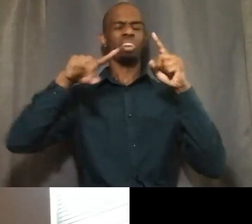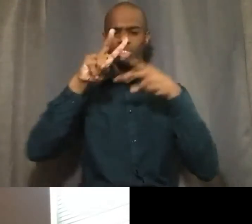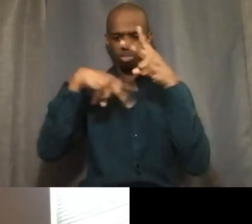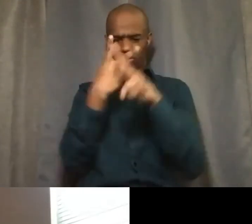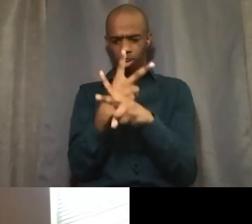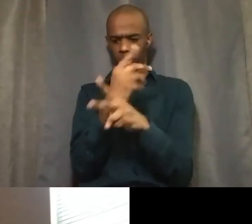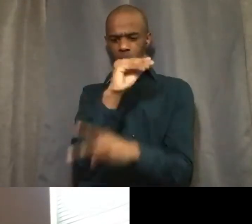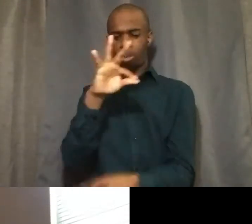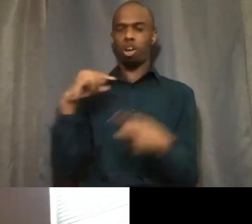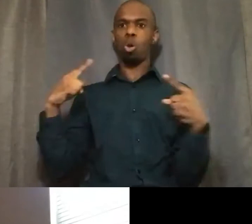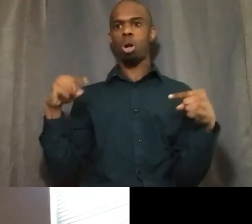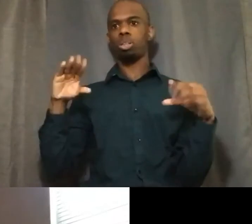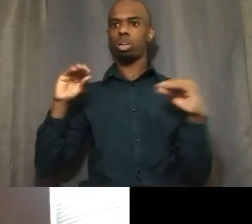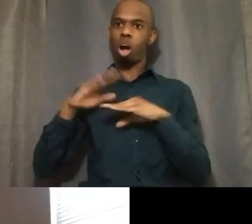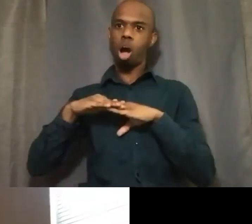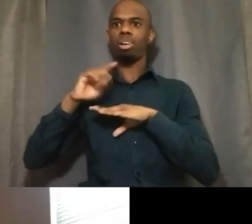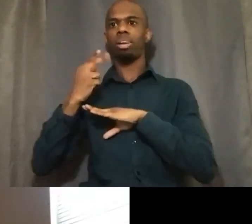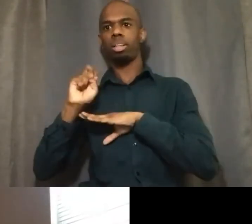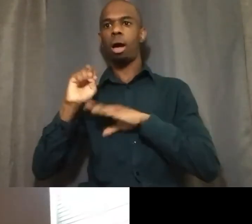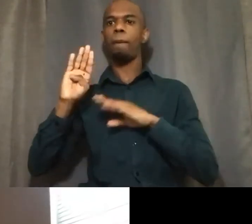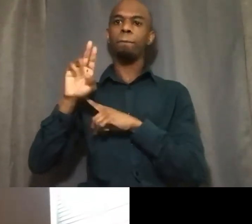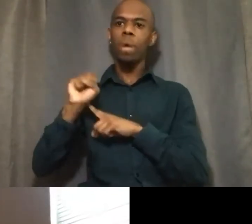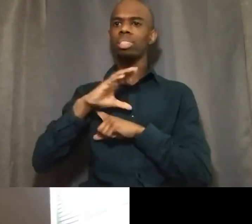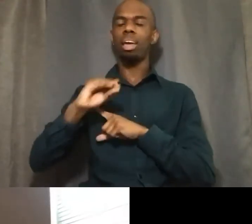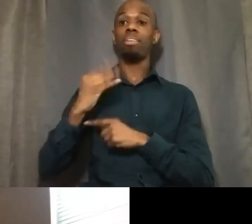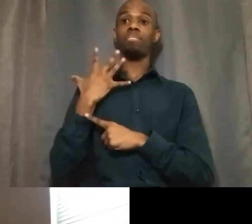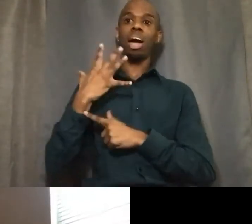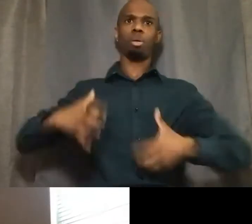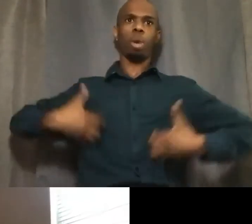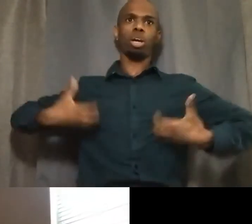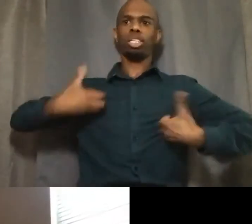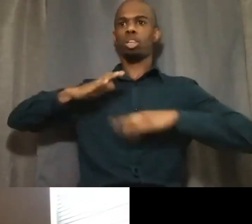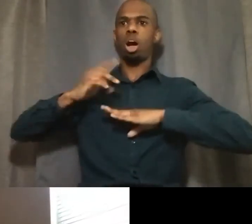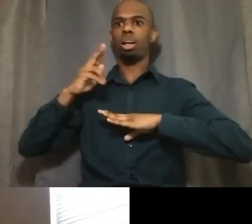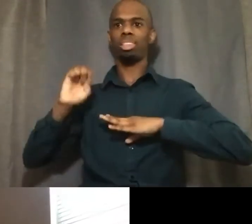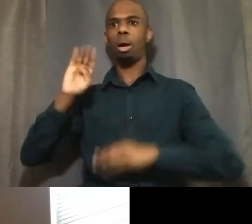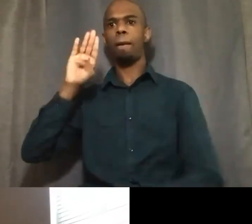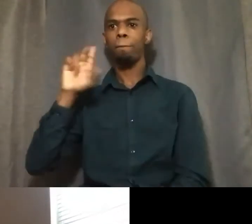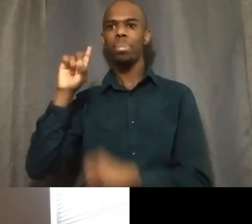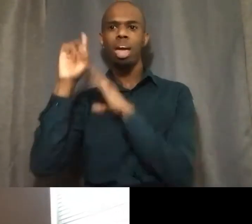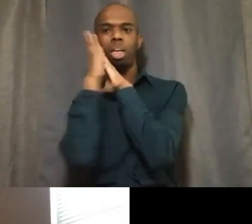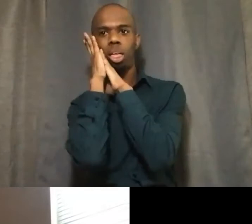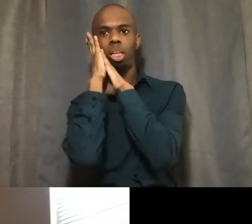because my ears are now bleeding because it's at a decibels that human ears should not listen to.